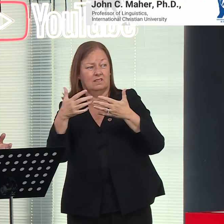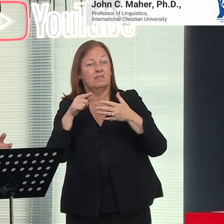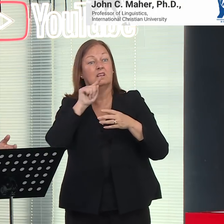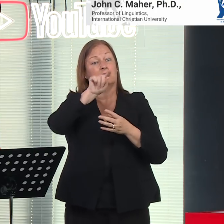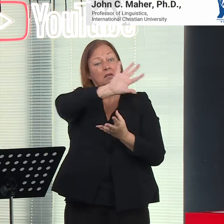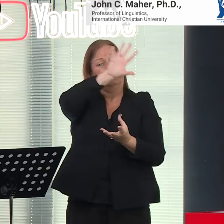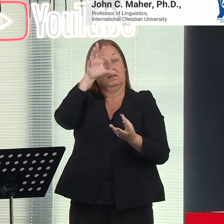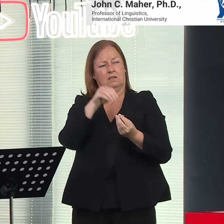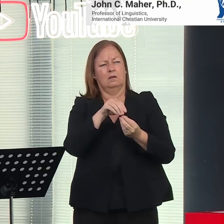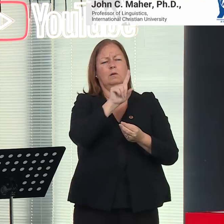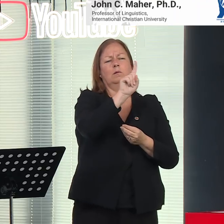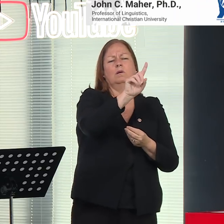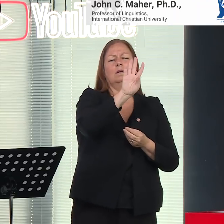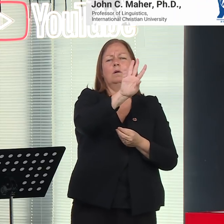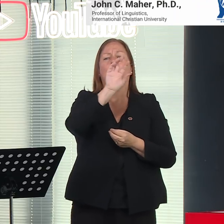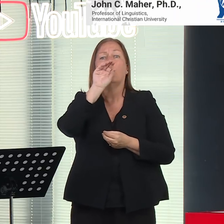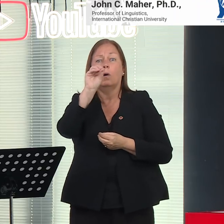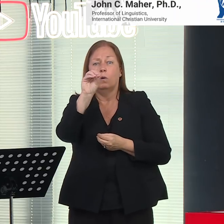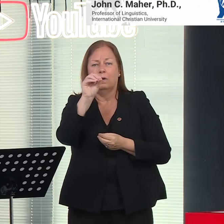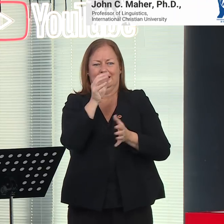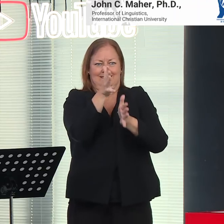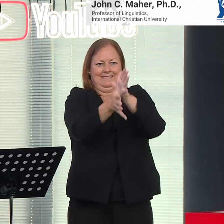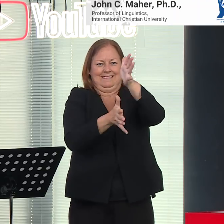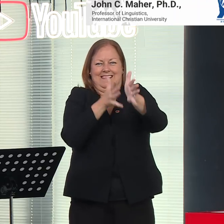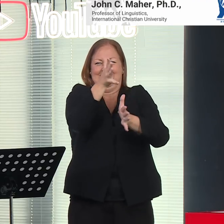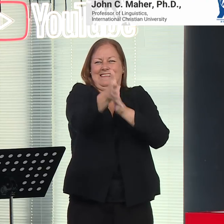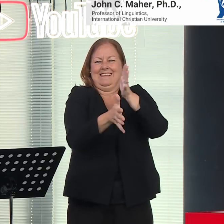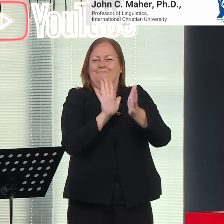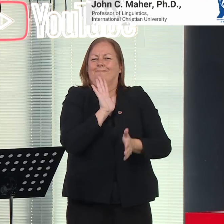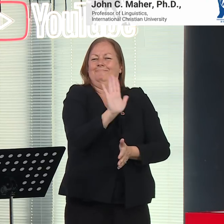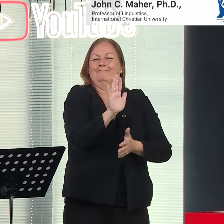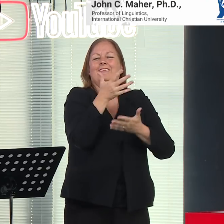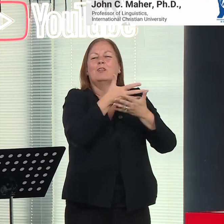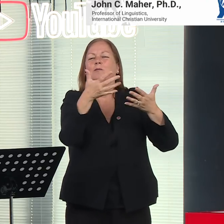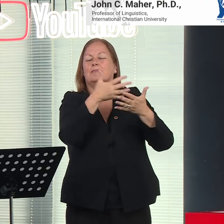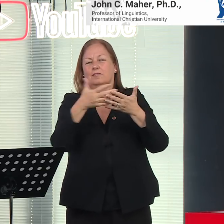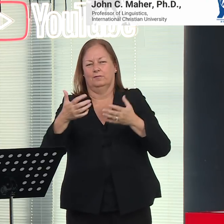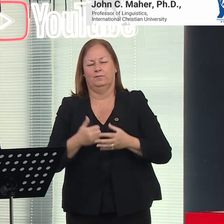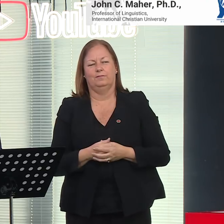and Scottish, Gaelic, where I lived in Scotland, Scots, Irish.